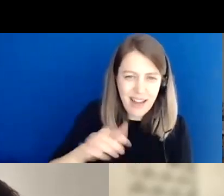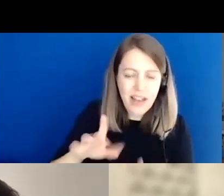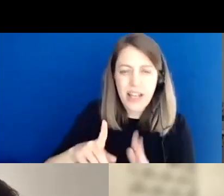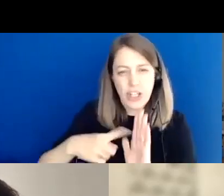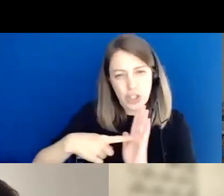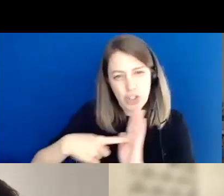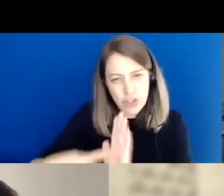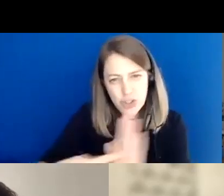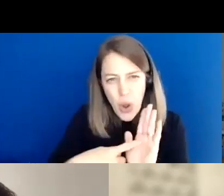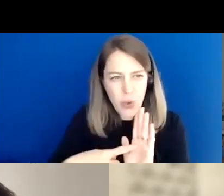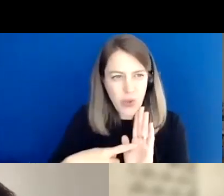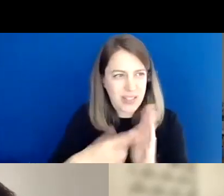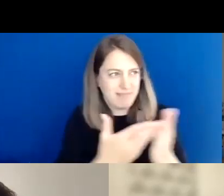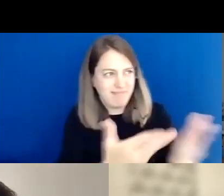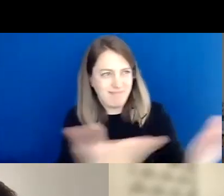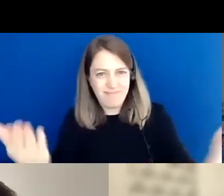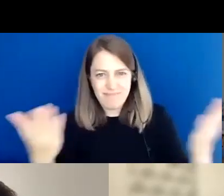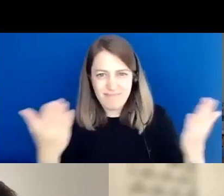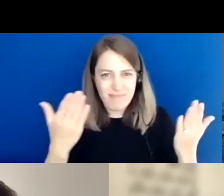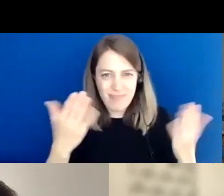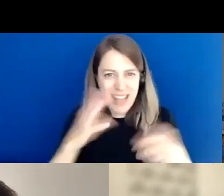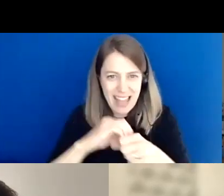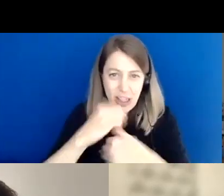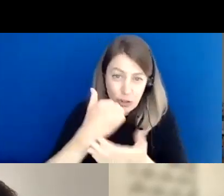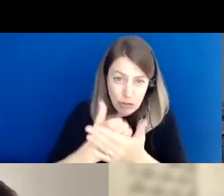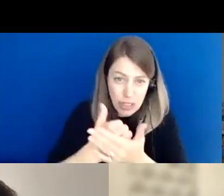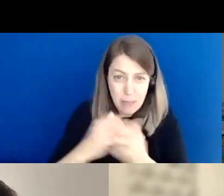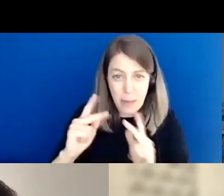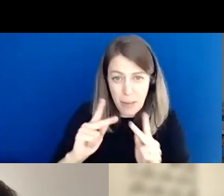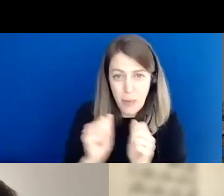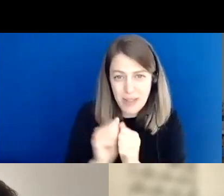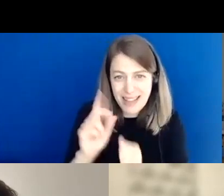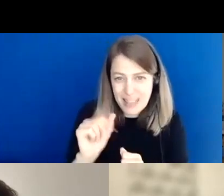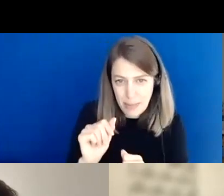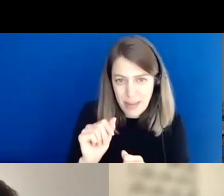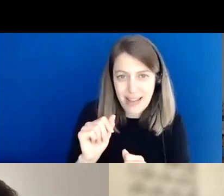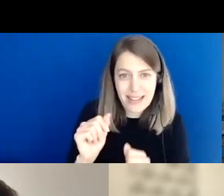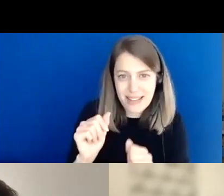are dealing with in the treatment of people with disabilities at large.